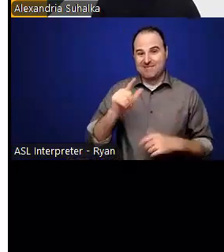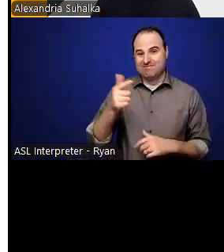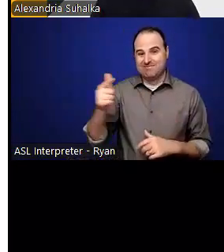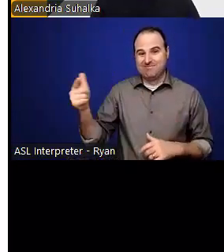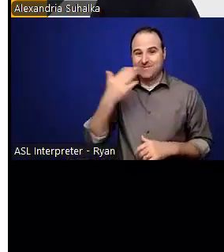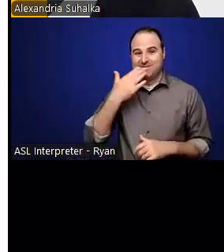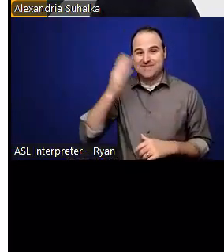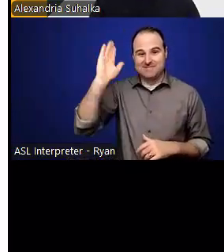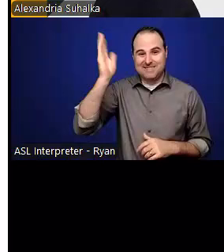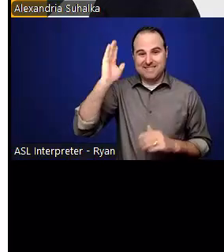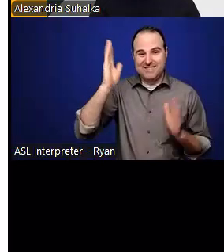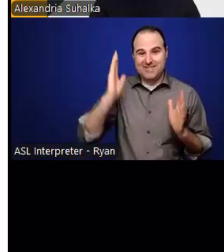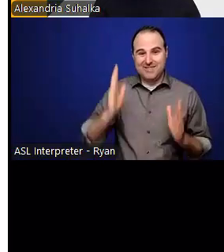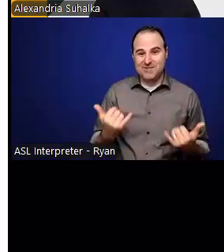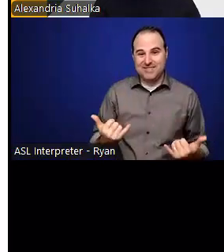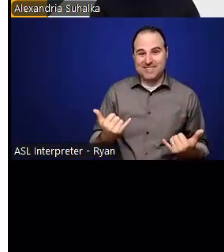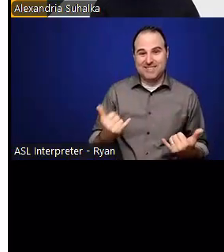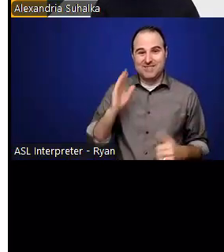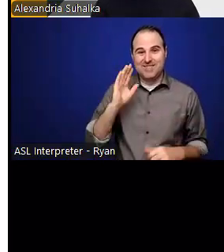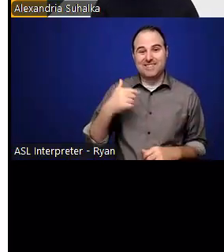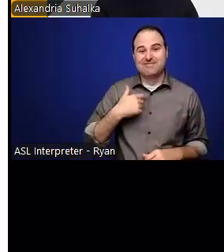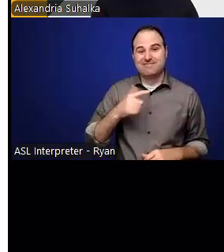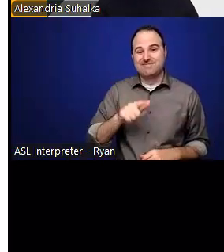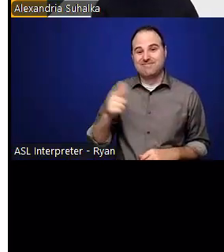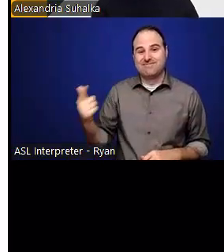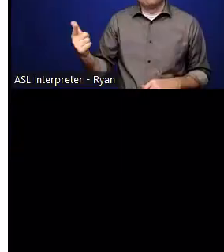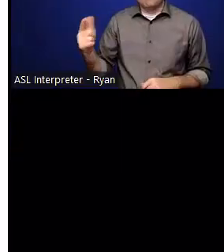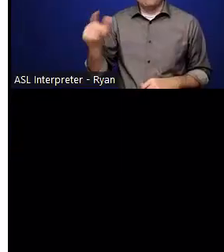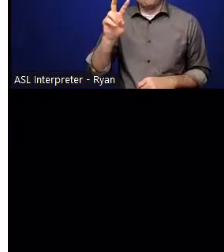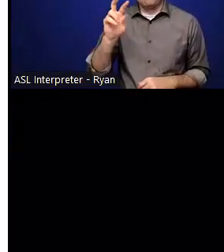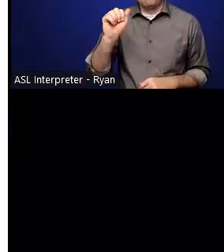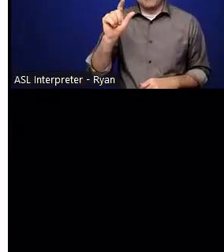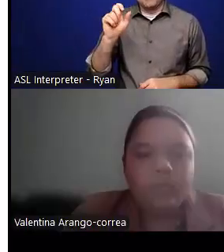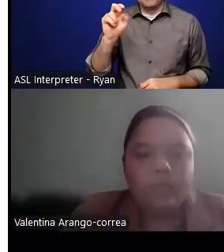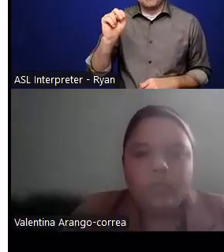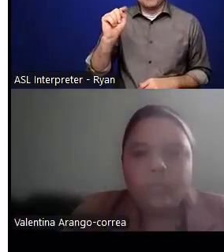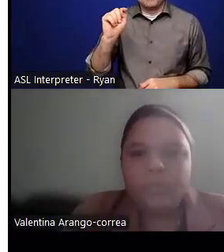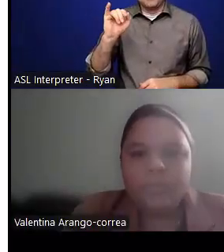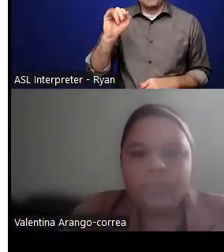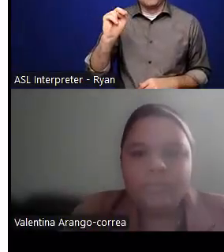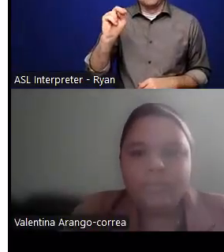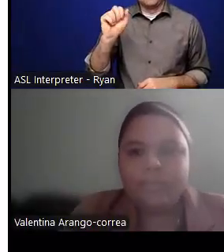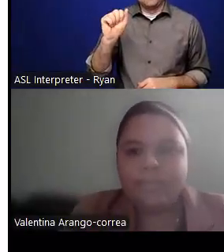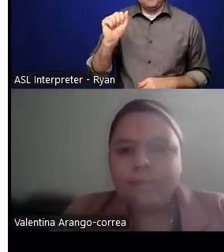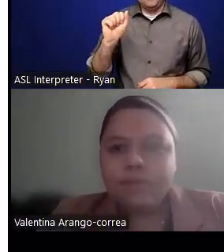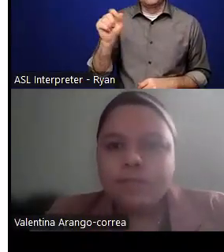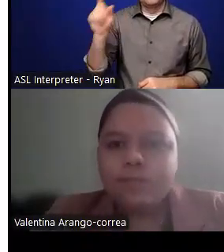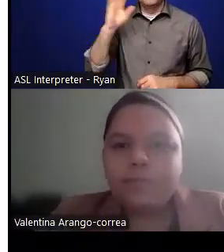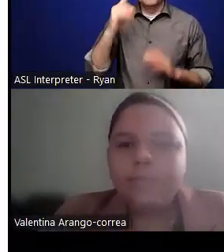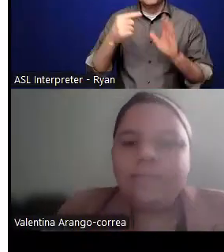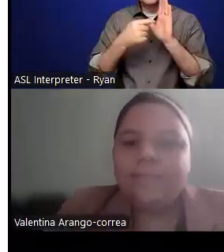today, and I'm going to pass it over to Valentina so she can also show you what she's done.